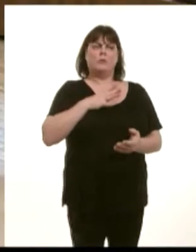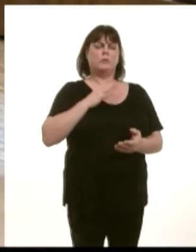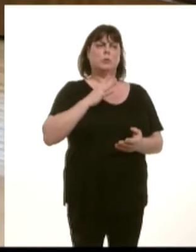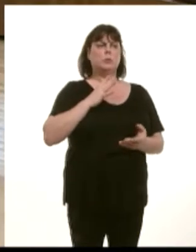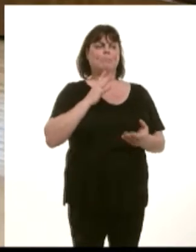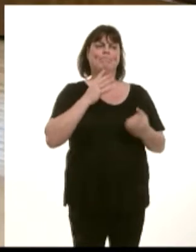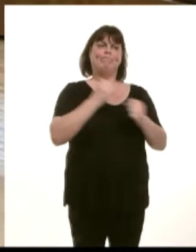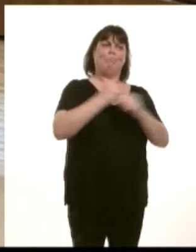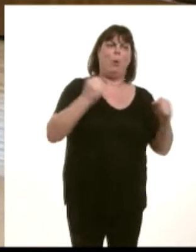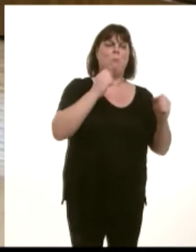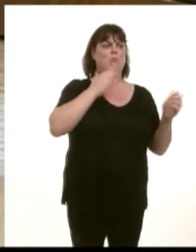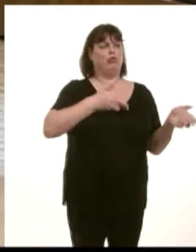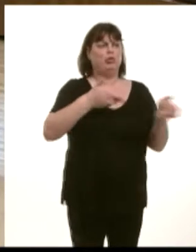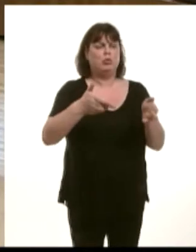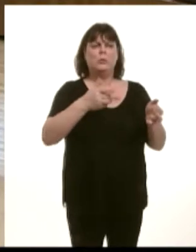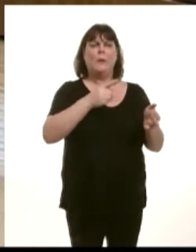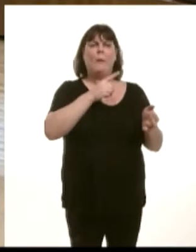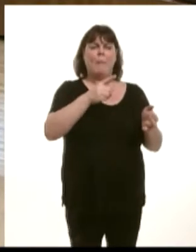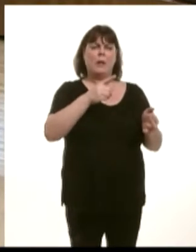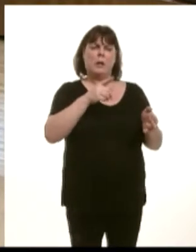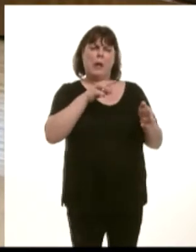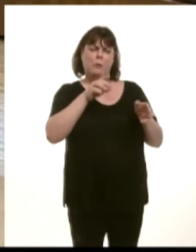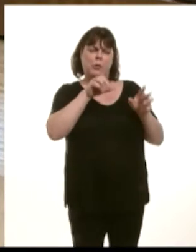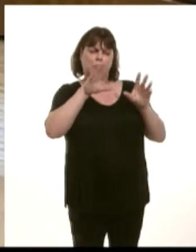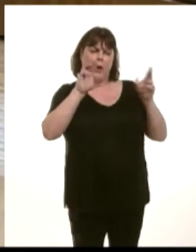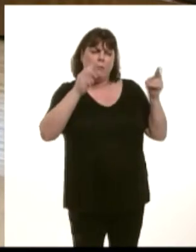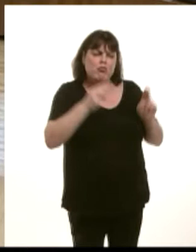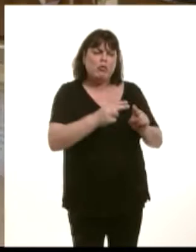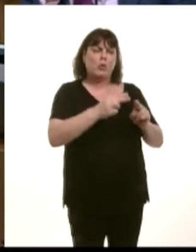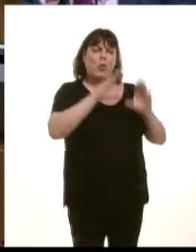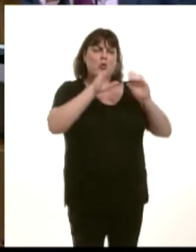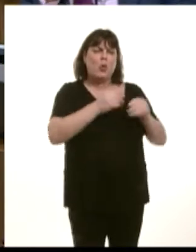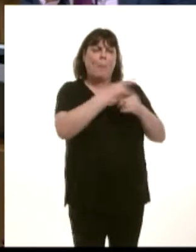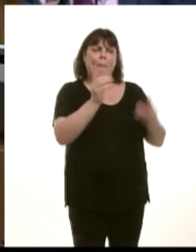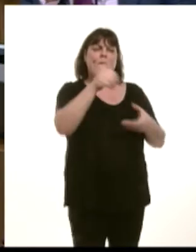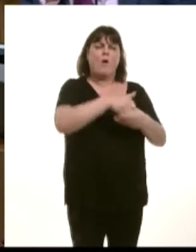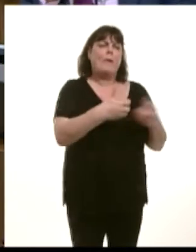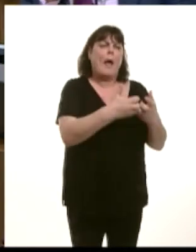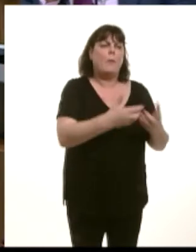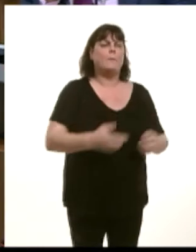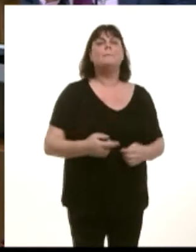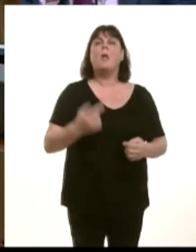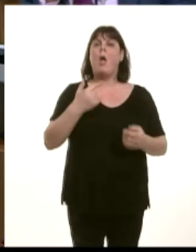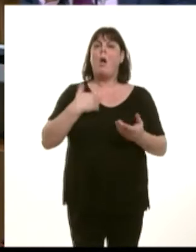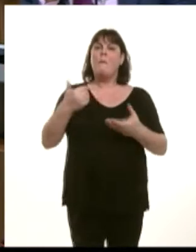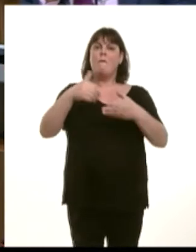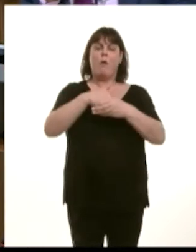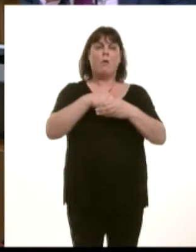Carwyn Jones: Yes, we have a good relationship with the Muslim Council of Wales. I personally chair the faith communities forum.